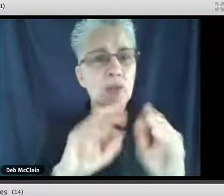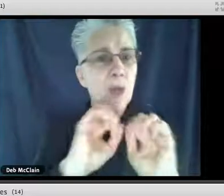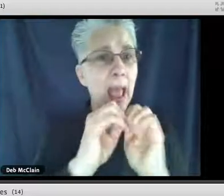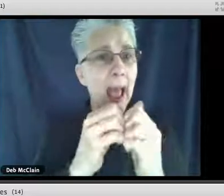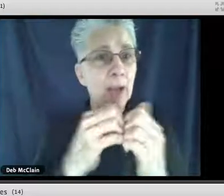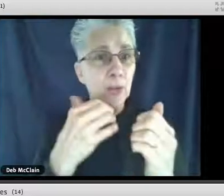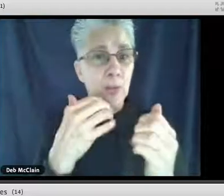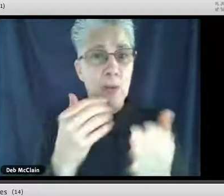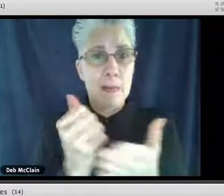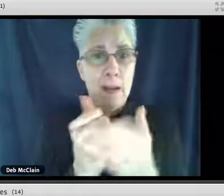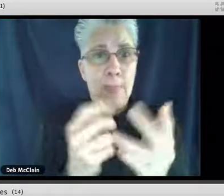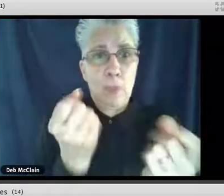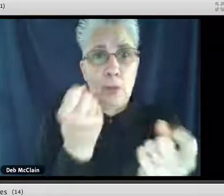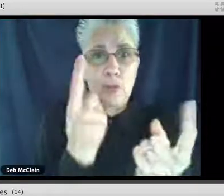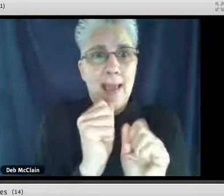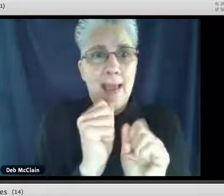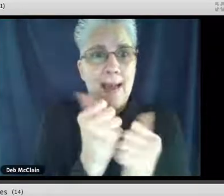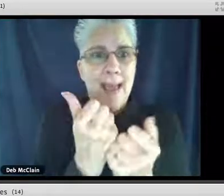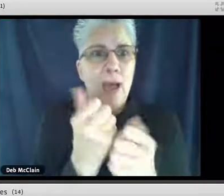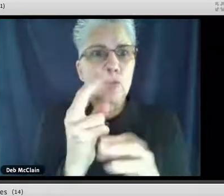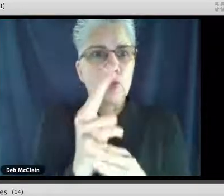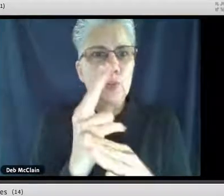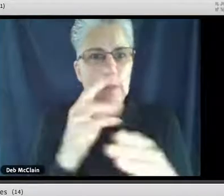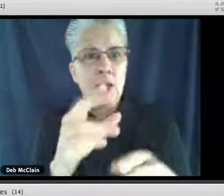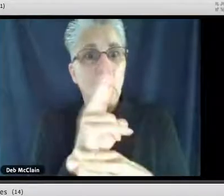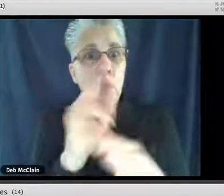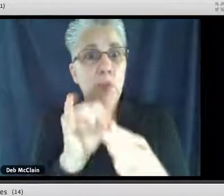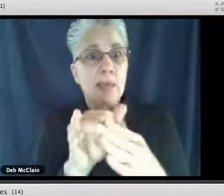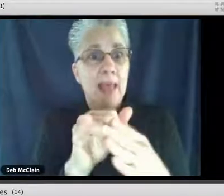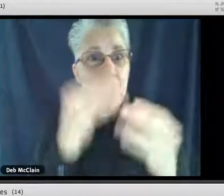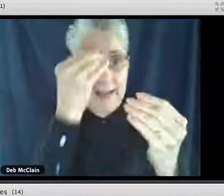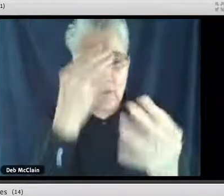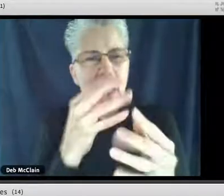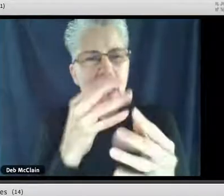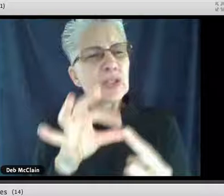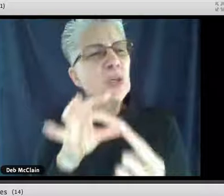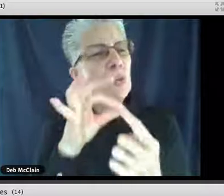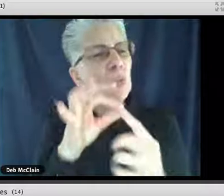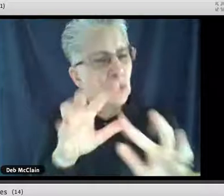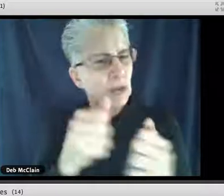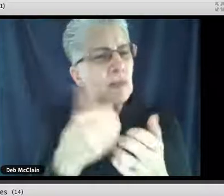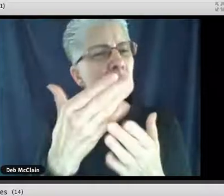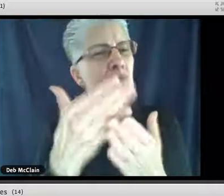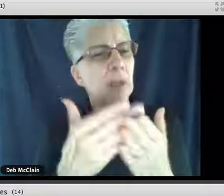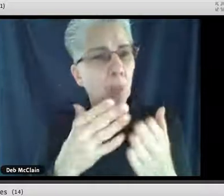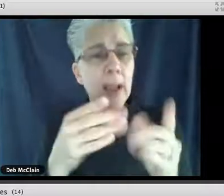and how to access that information? So it's kind of a unique challenge in some ways to...